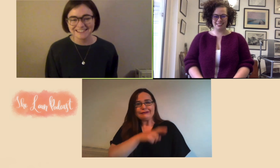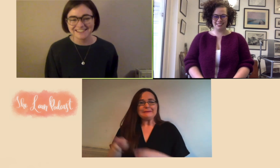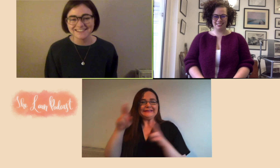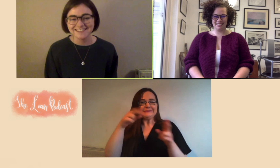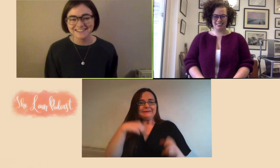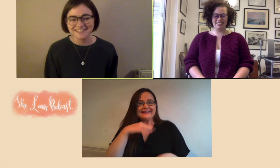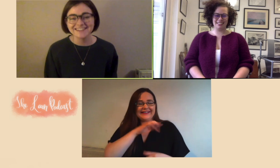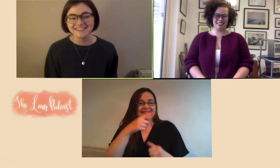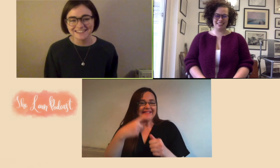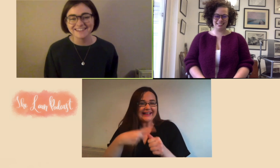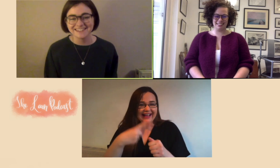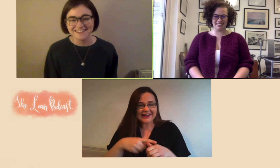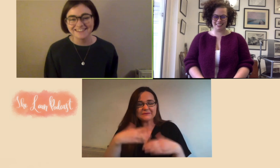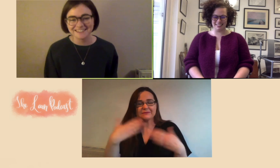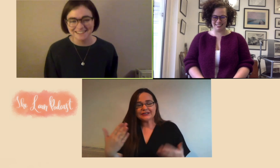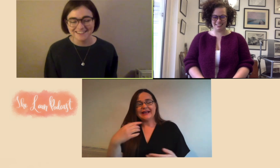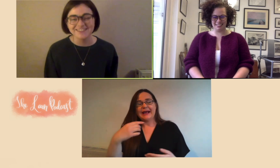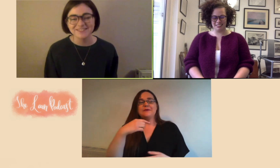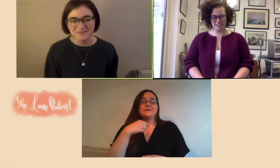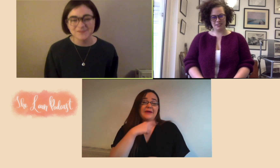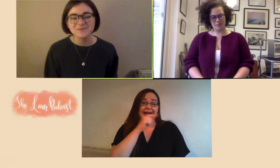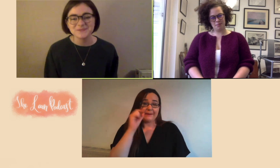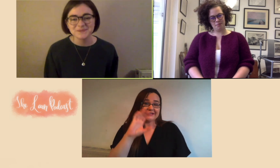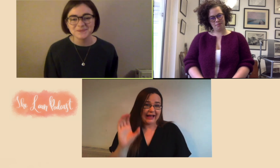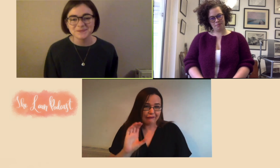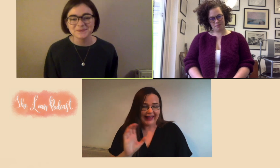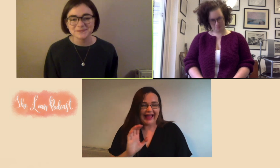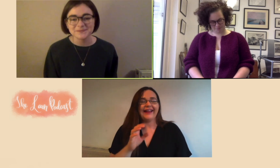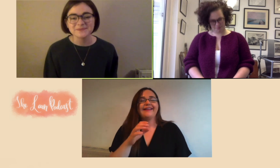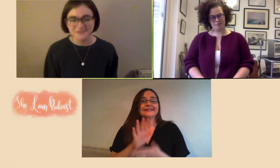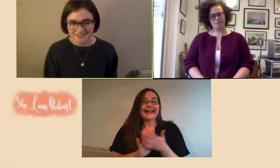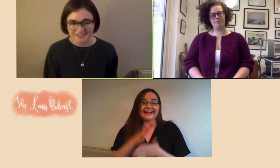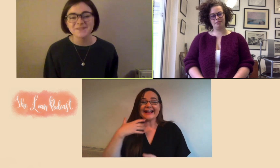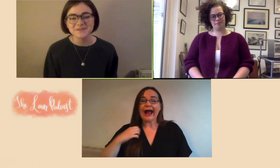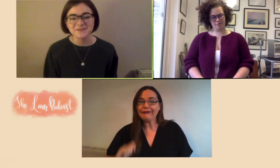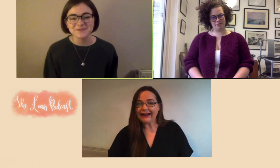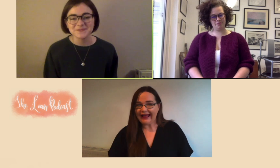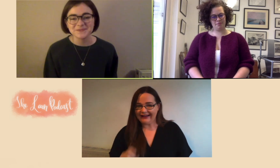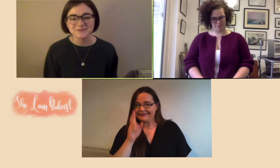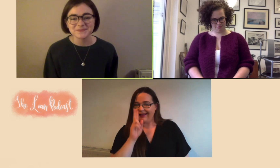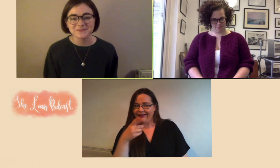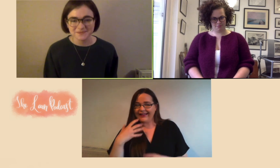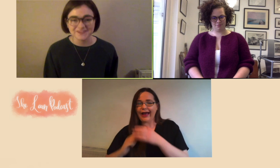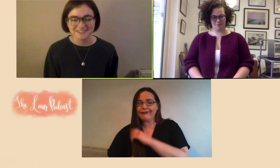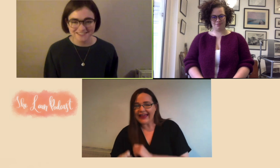So I don't wanna repeat myself too much. But, my name is Caroline and this is my sign name with one hand.